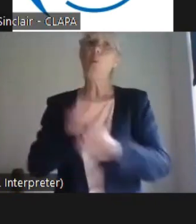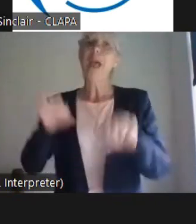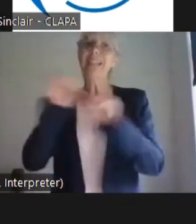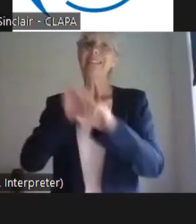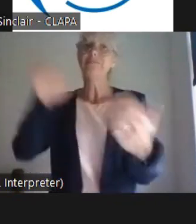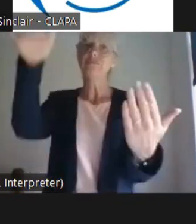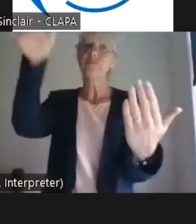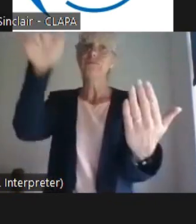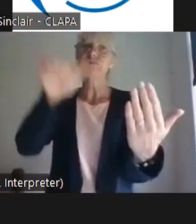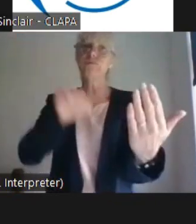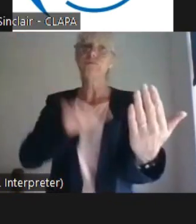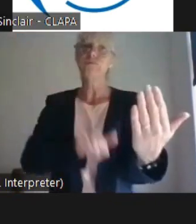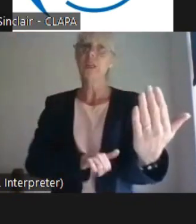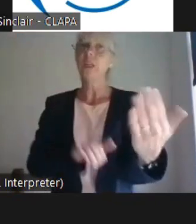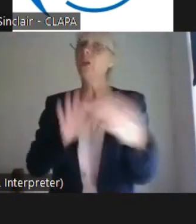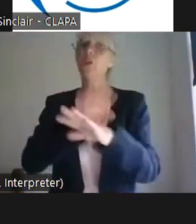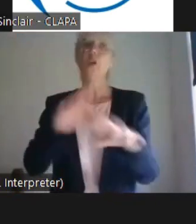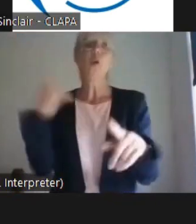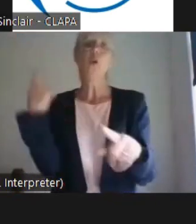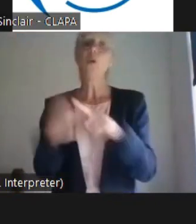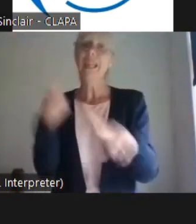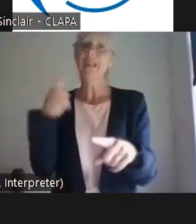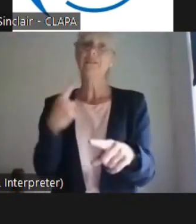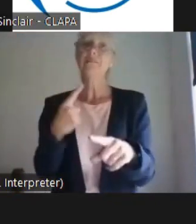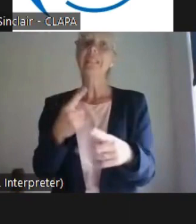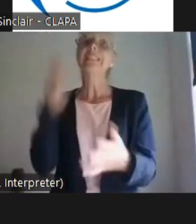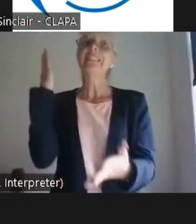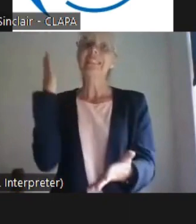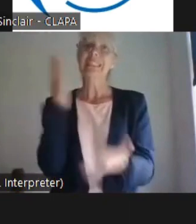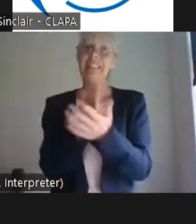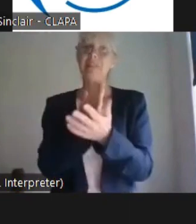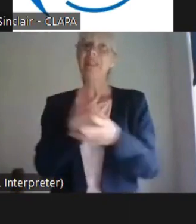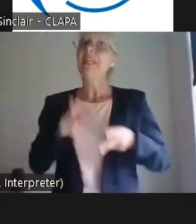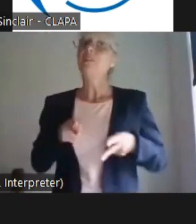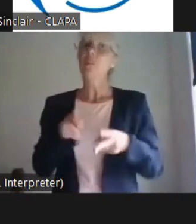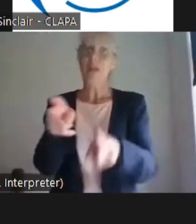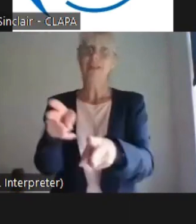sort of very quick but that is definitely the the route that I would recommend is going for your GP